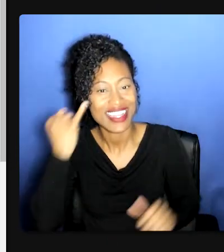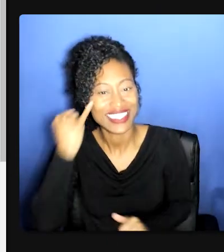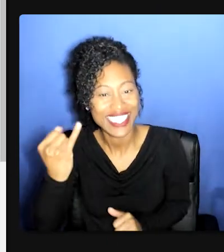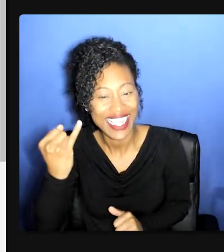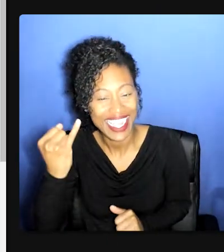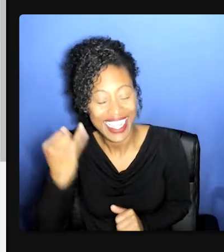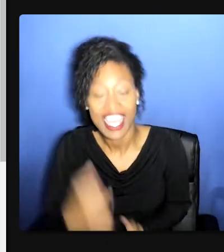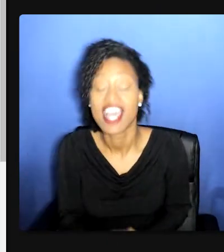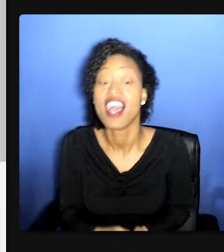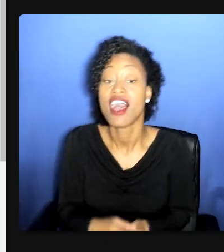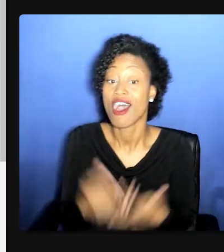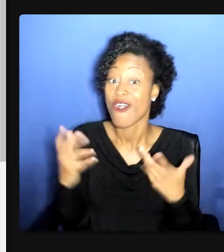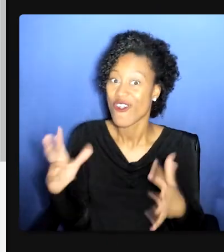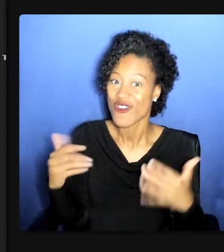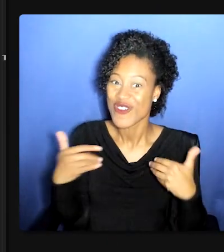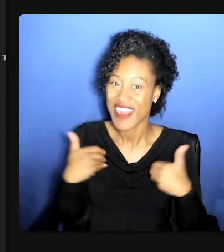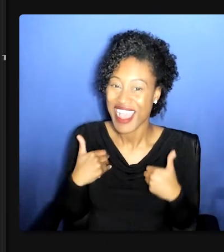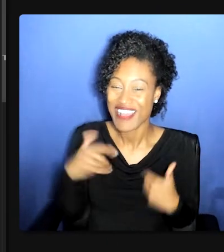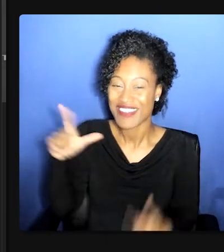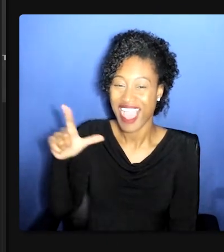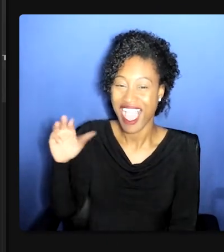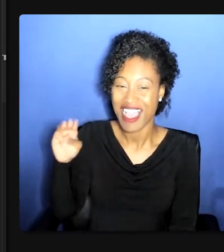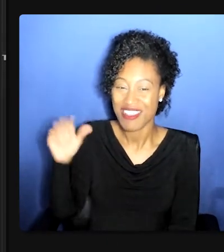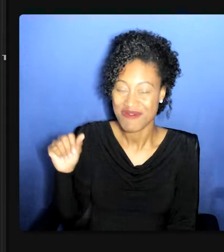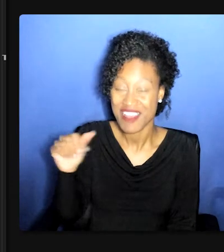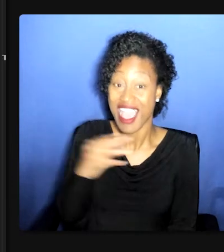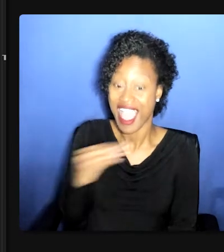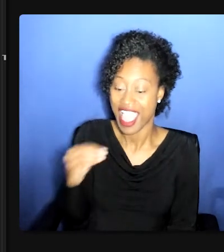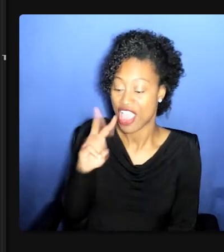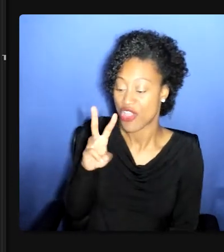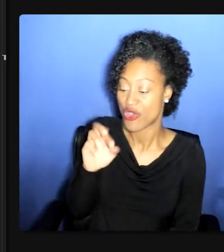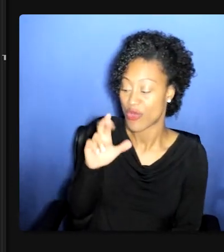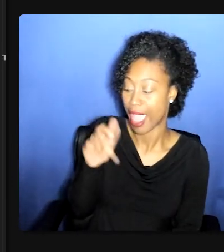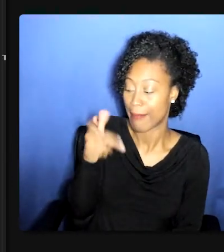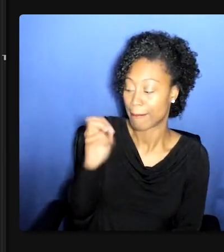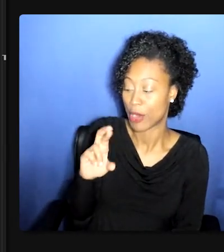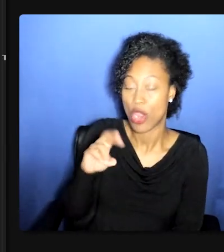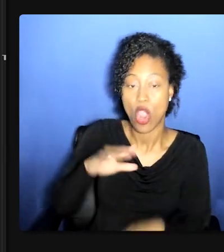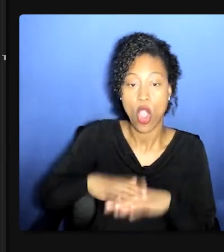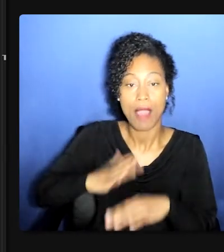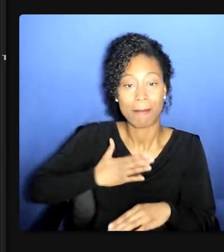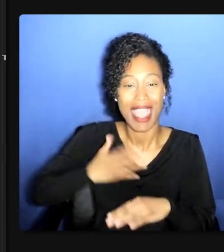I already have LMA and Wrapper on my local machine.